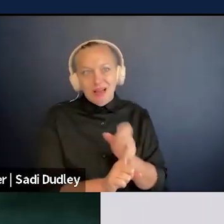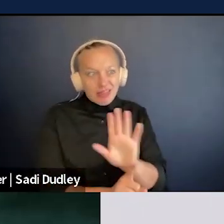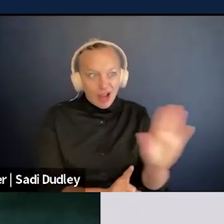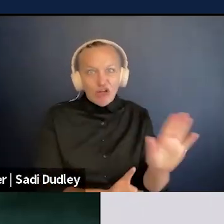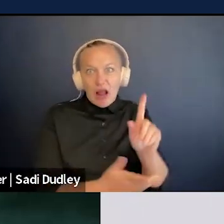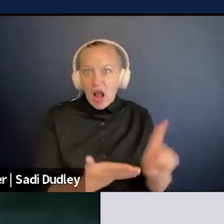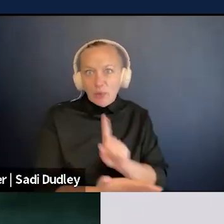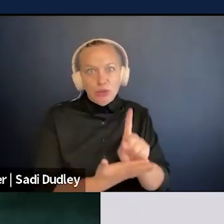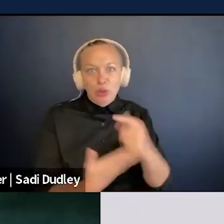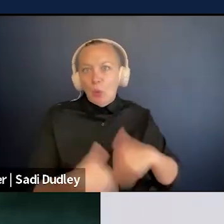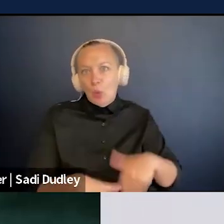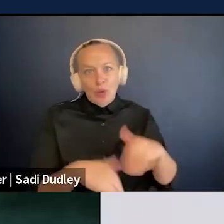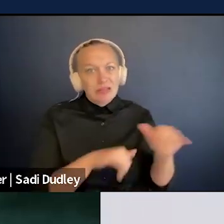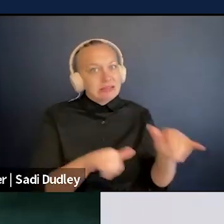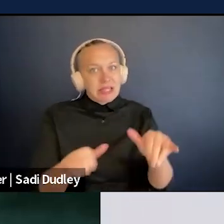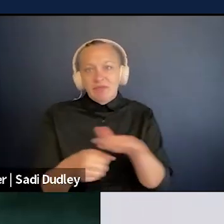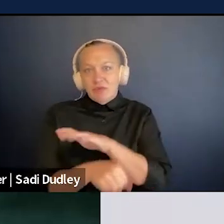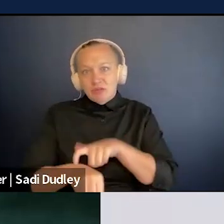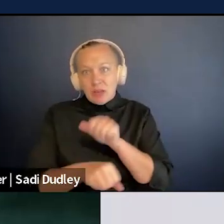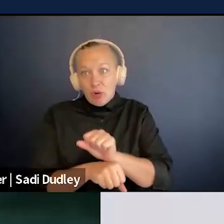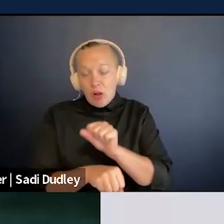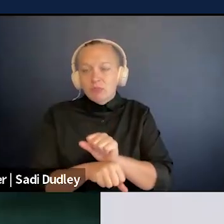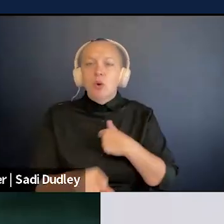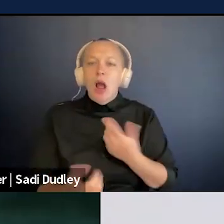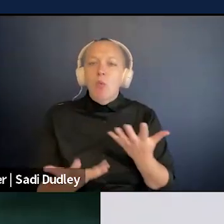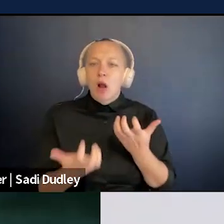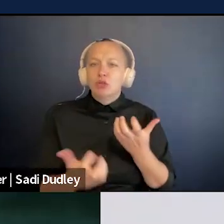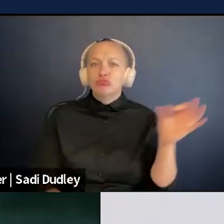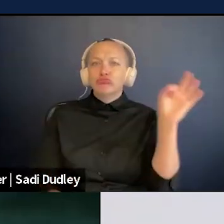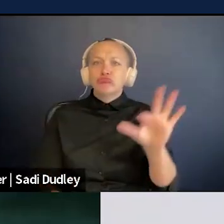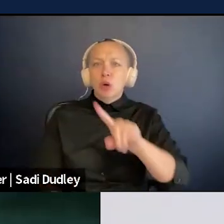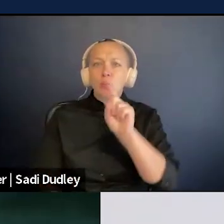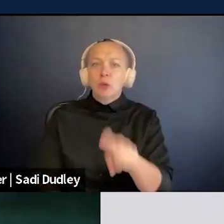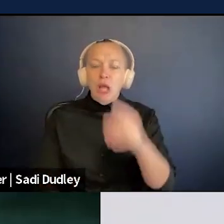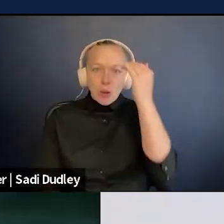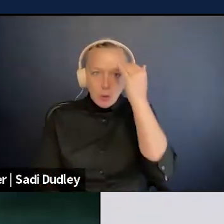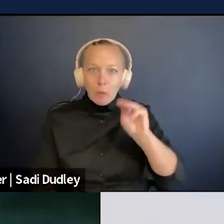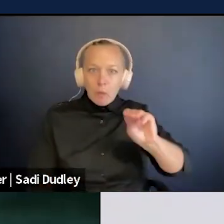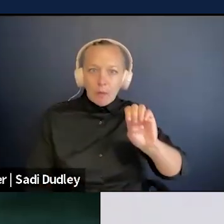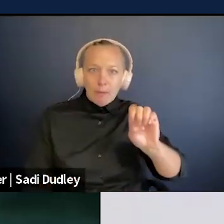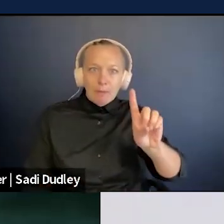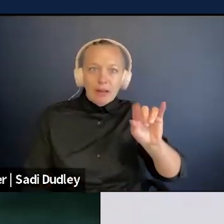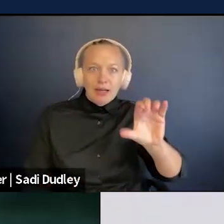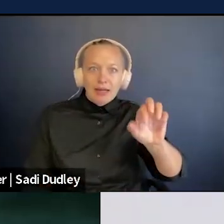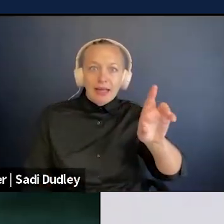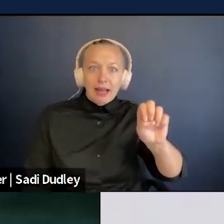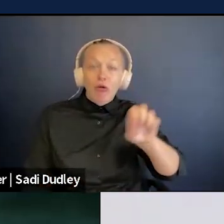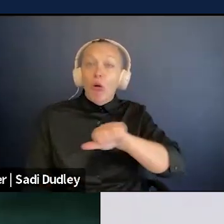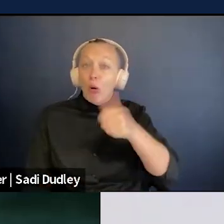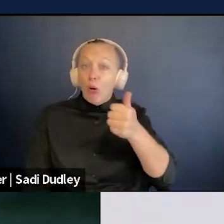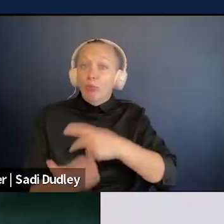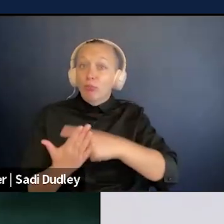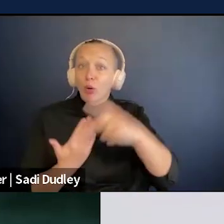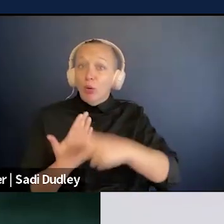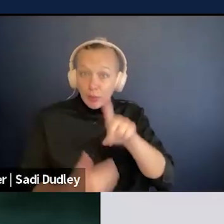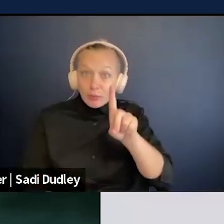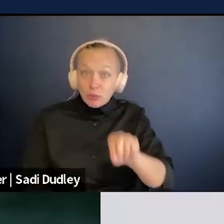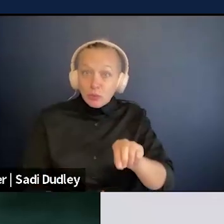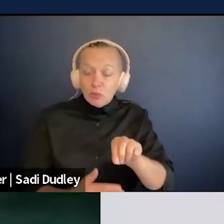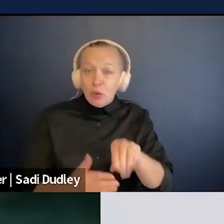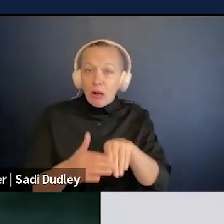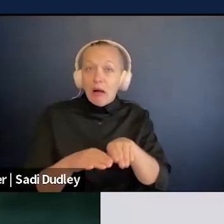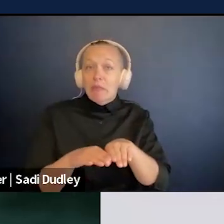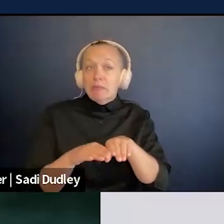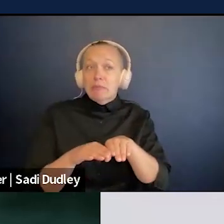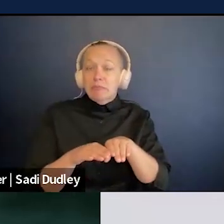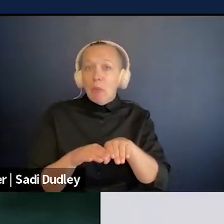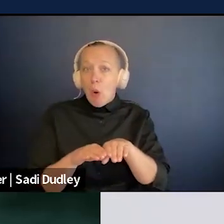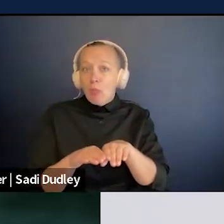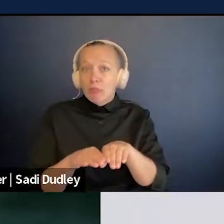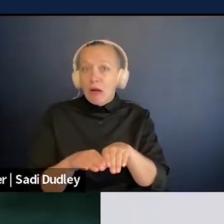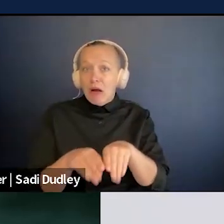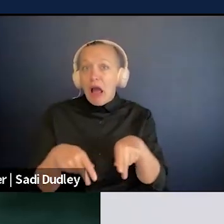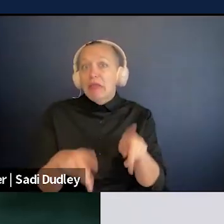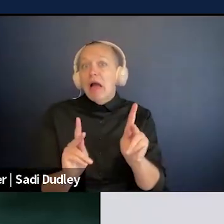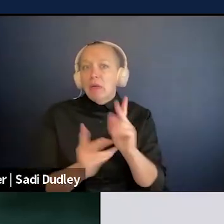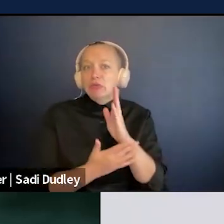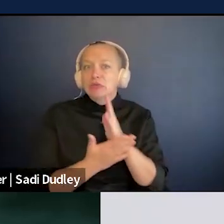So, one thing is, um… Pitching a question here. I know Medicare and certain programs do allow sort of a small-scale employment with home care agencies.